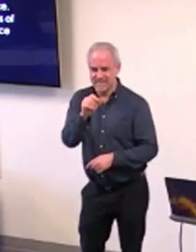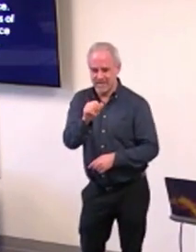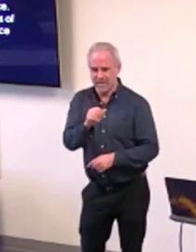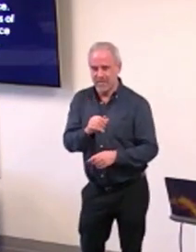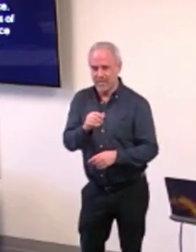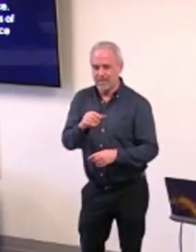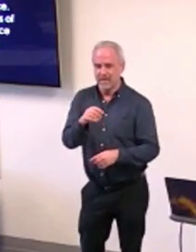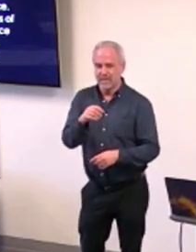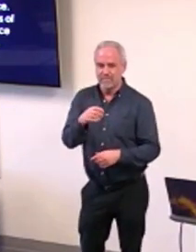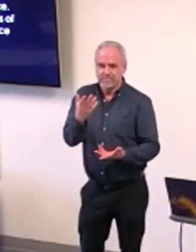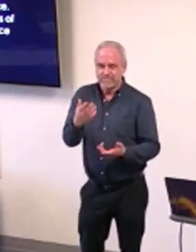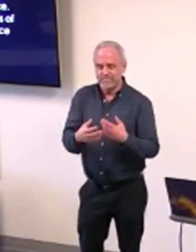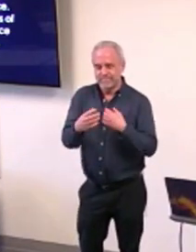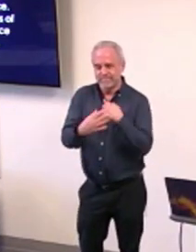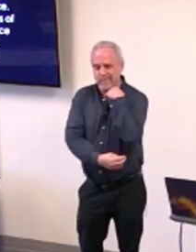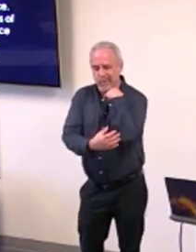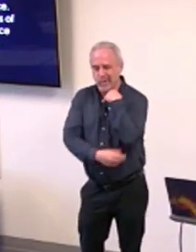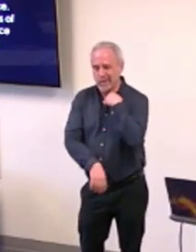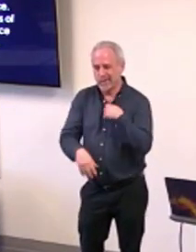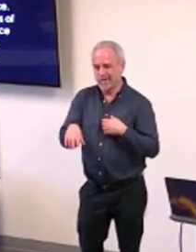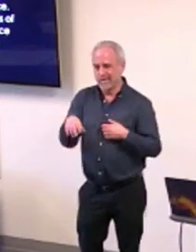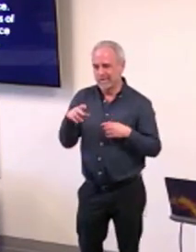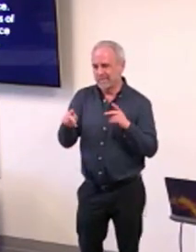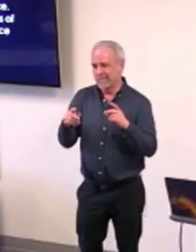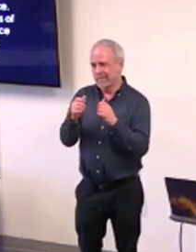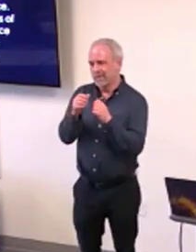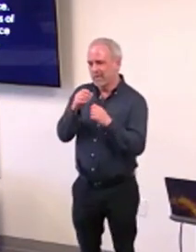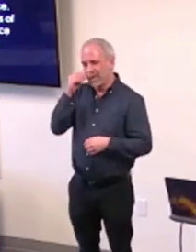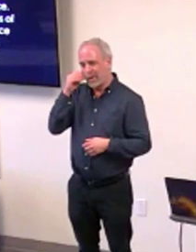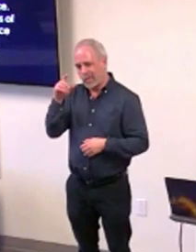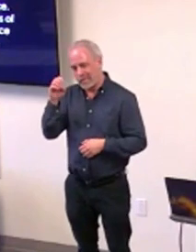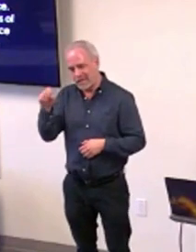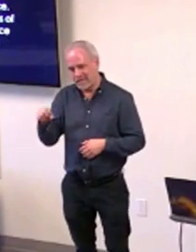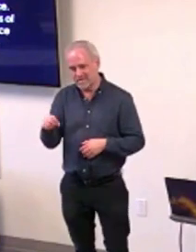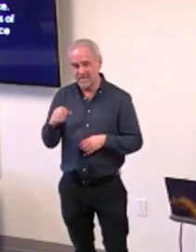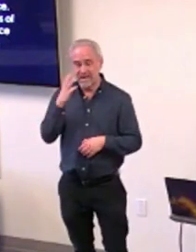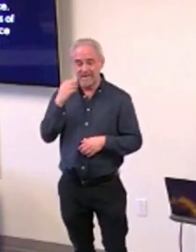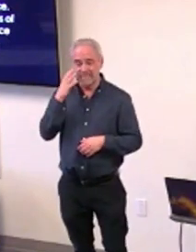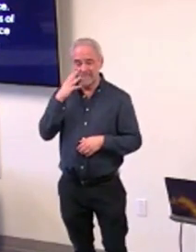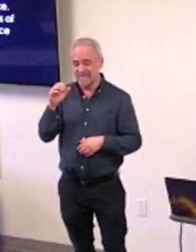unhoused people experience ableism all the time. Whether or not they are disabled.